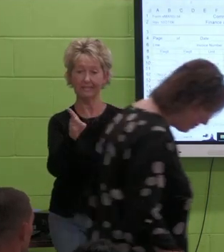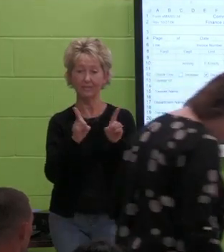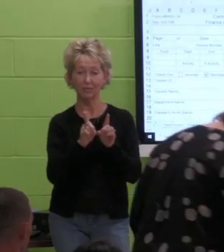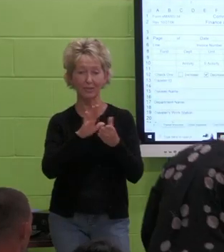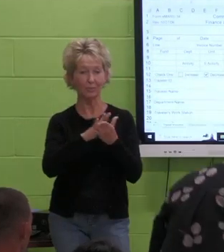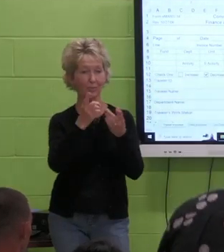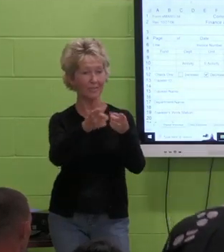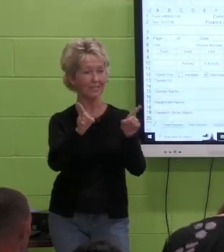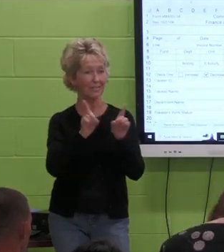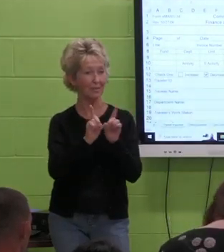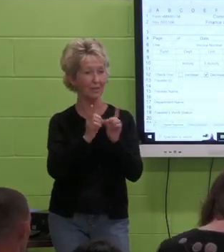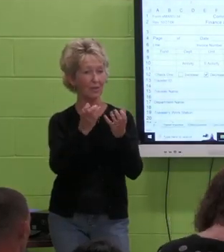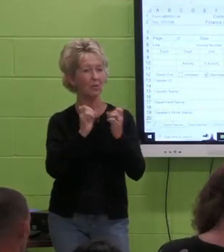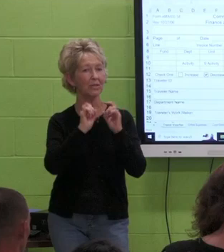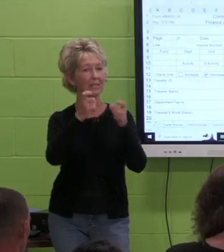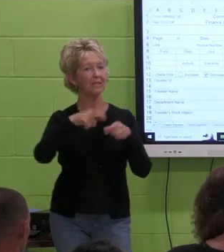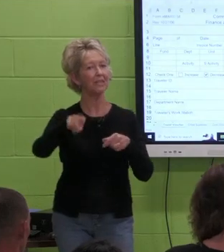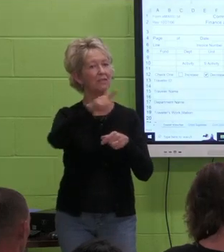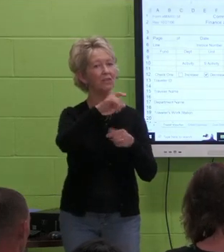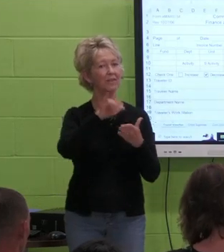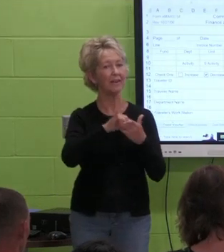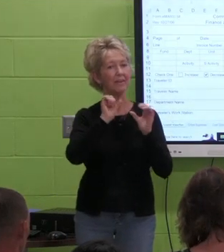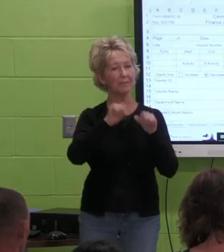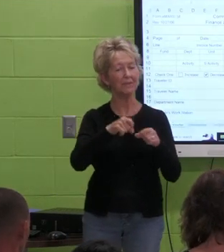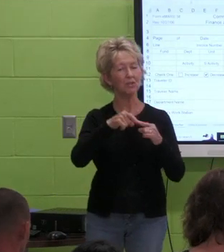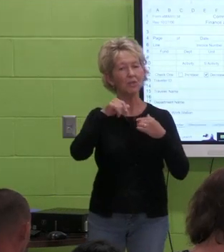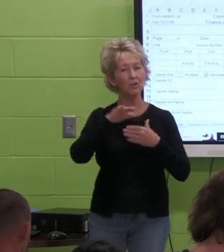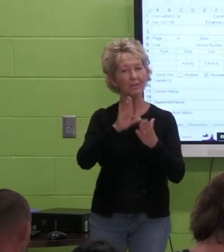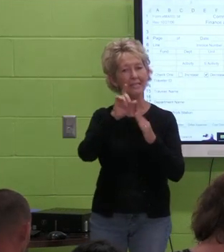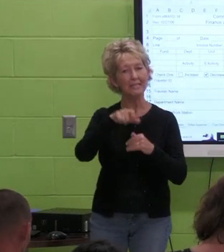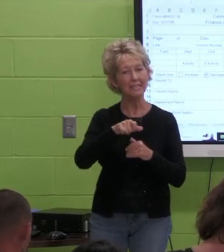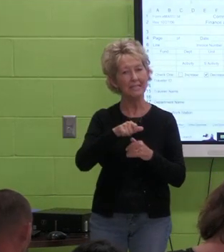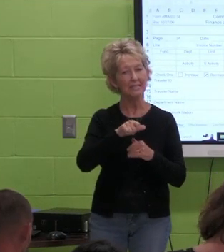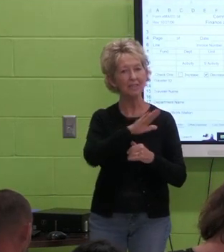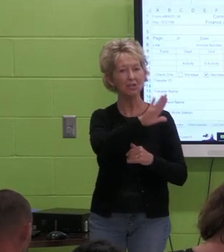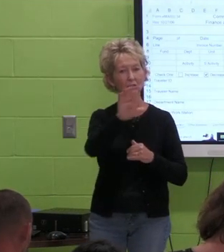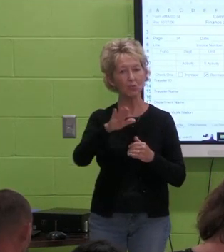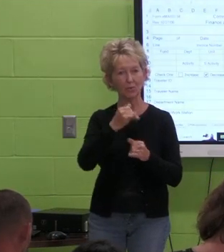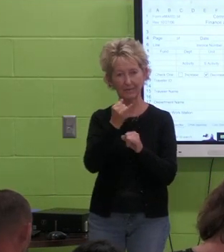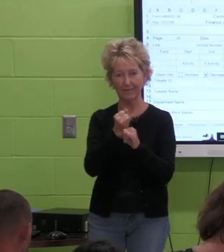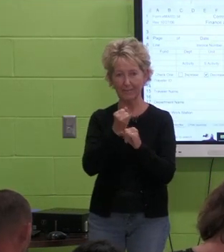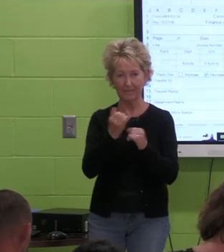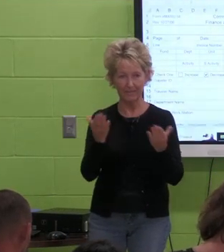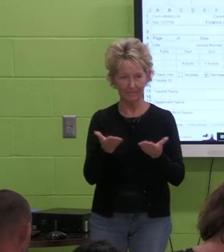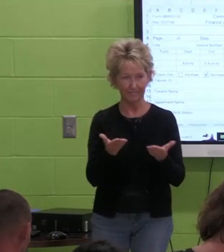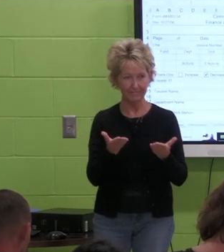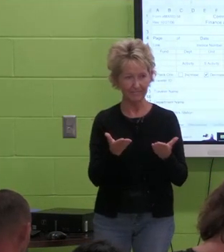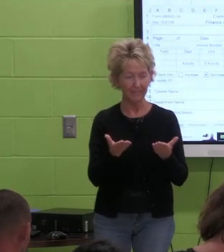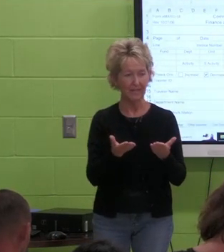you all that ability to um address the needs on your own campus um that you know things that you